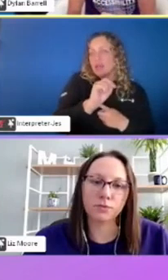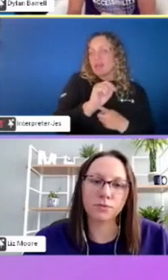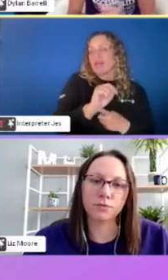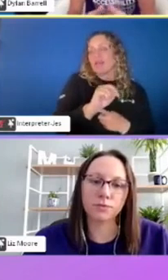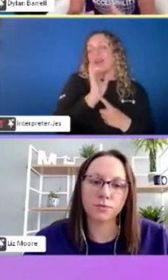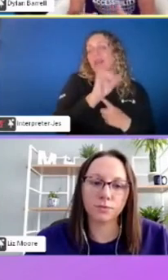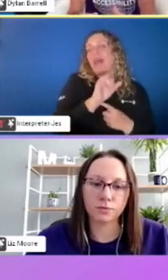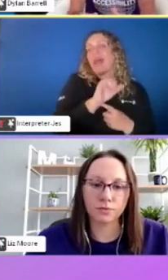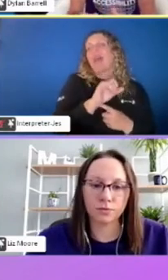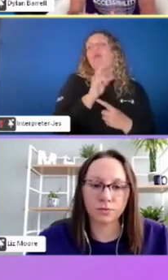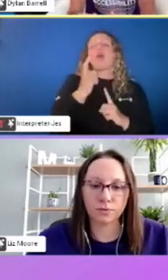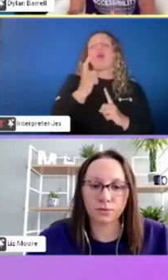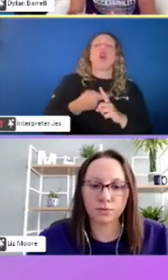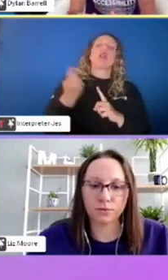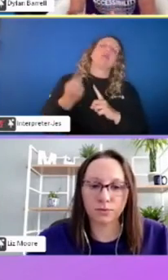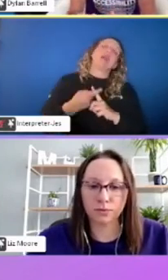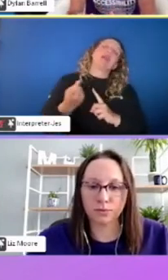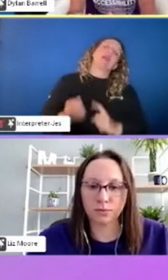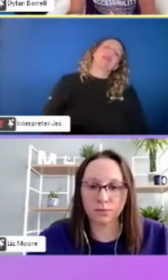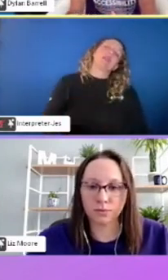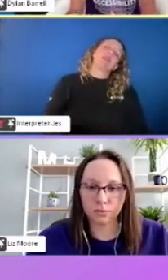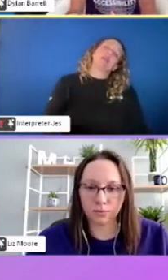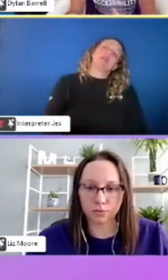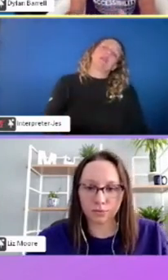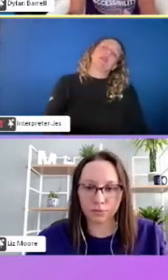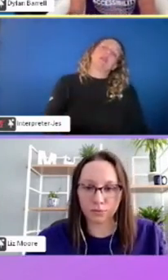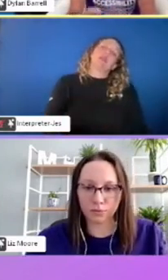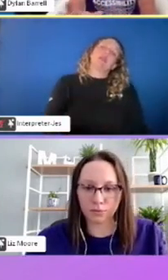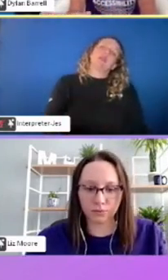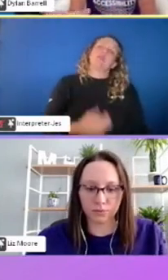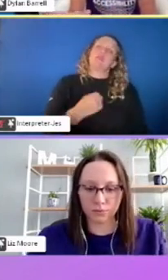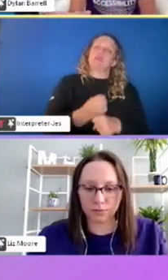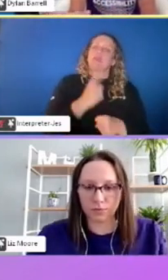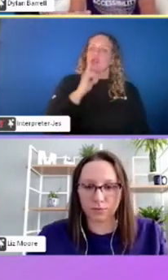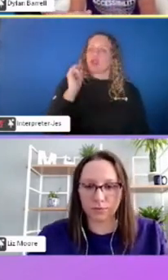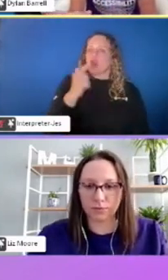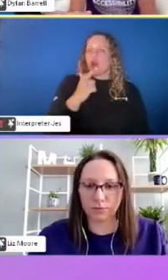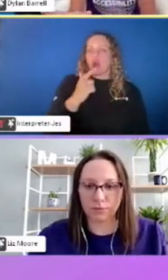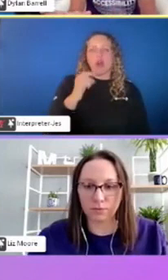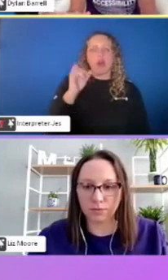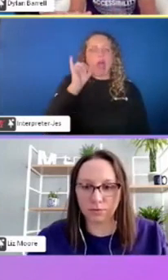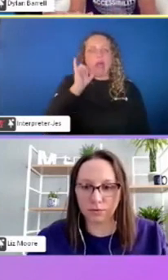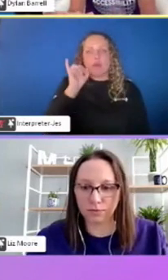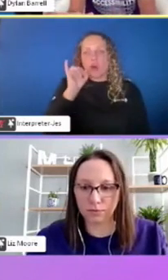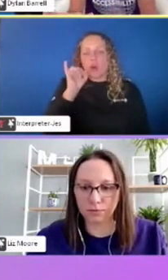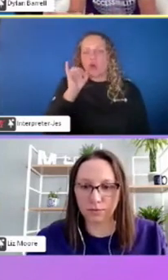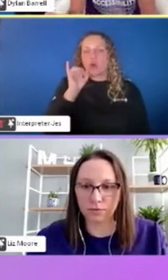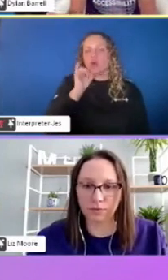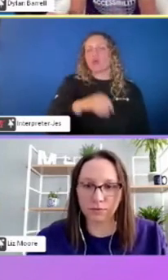will automatically make sure that all the iframes are tested on any given page.